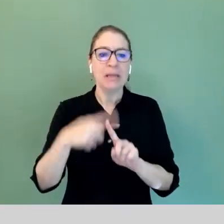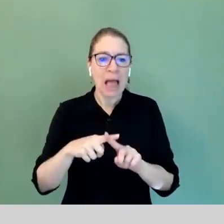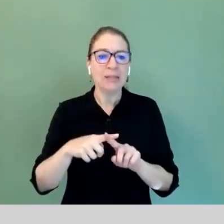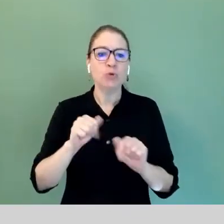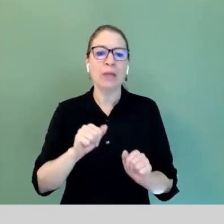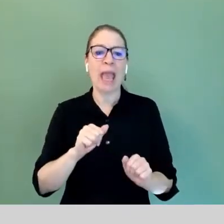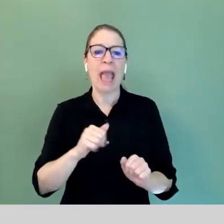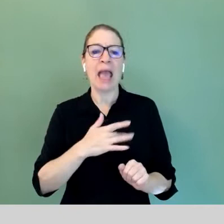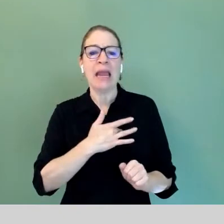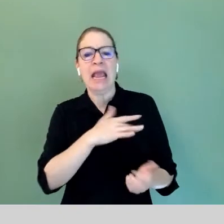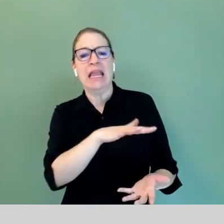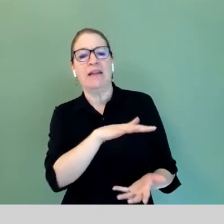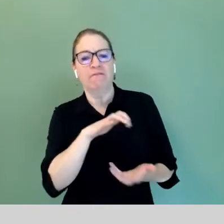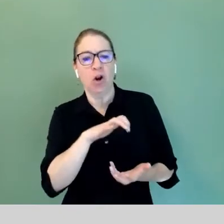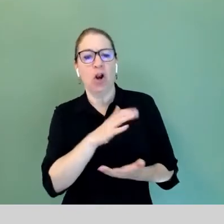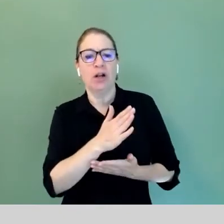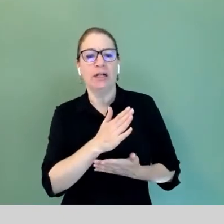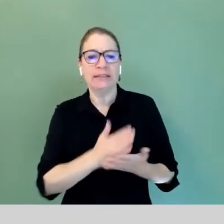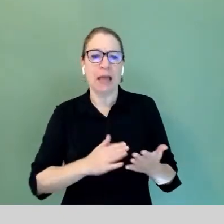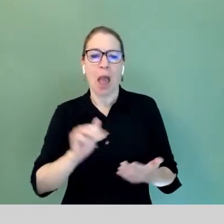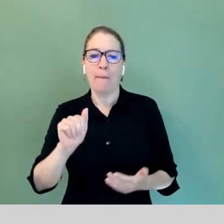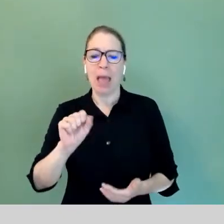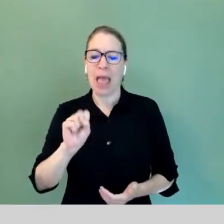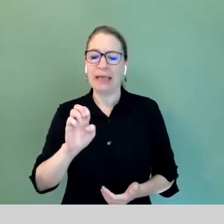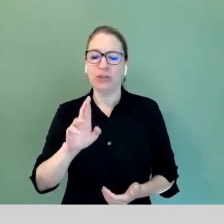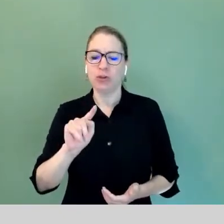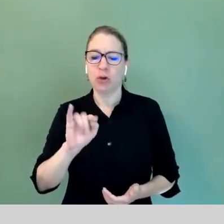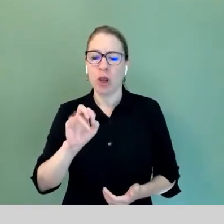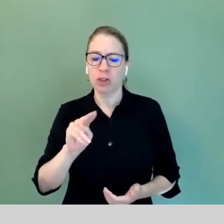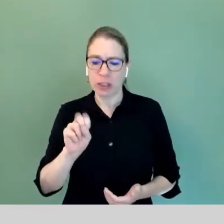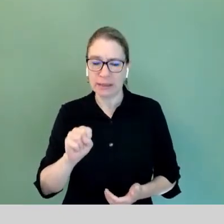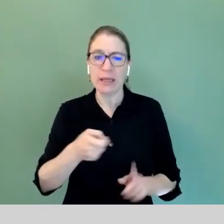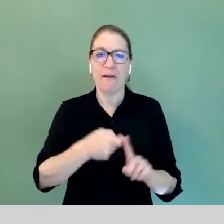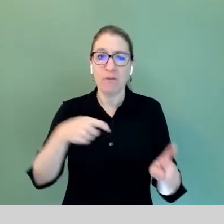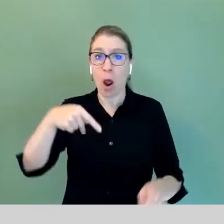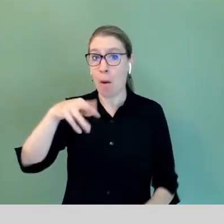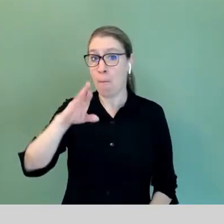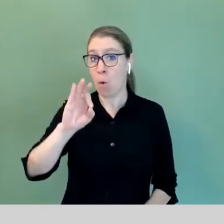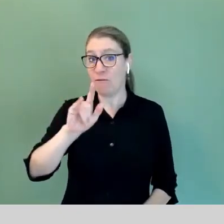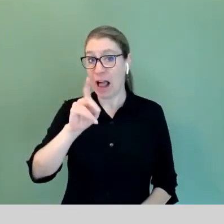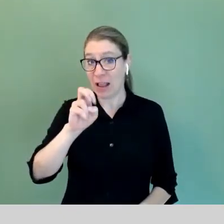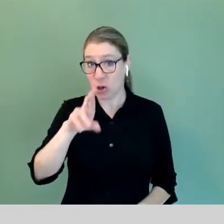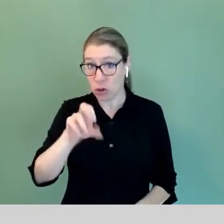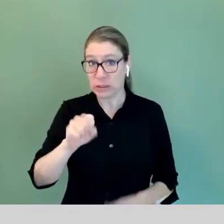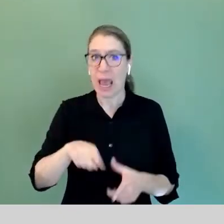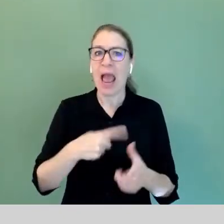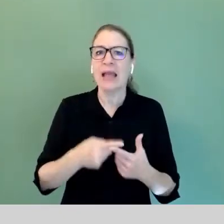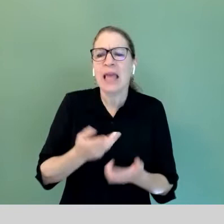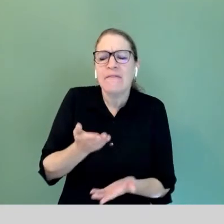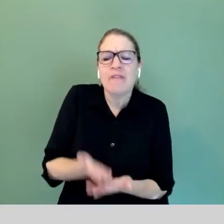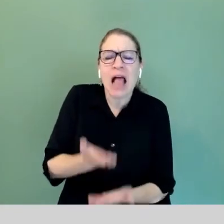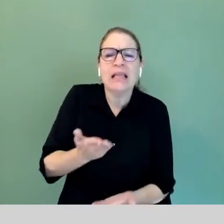from profilers and use those to validate data, to validate new batches of data.